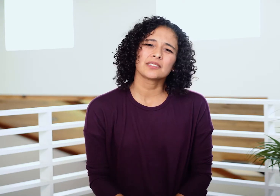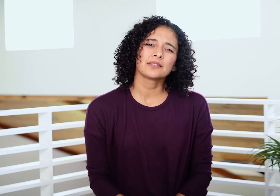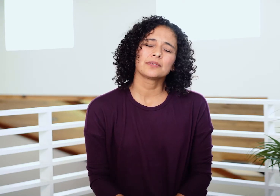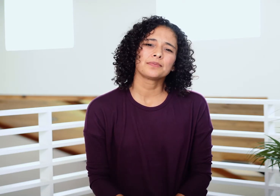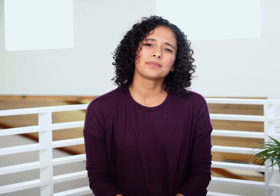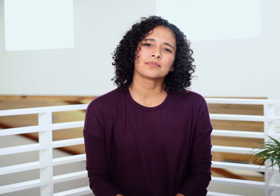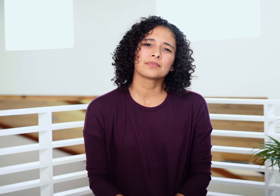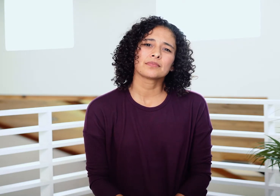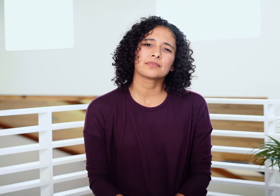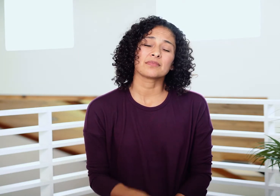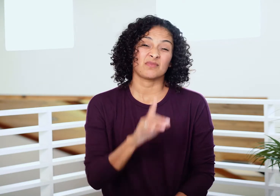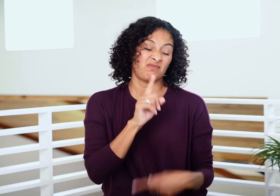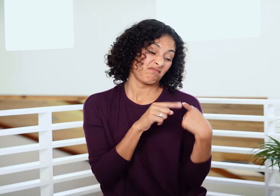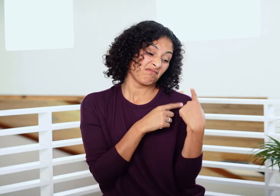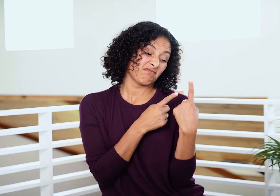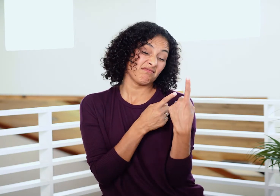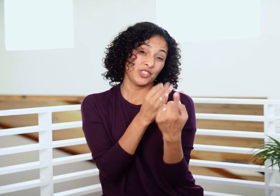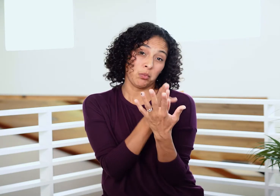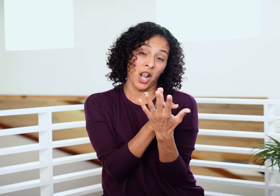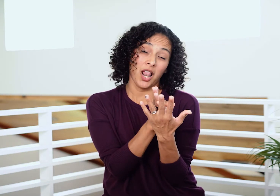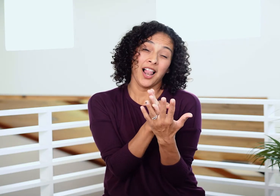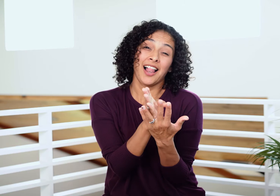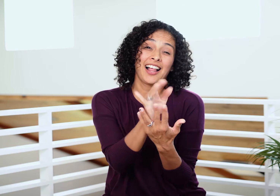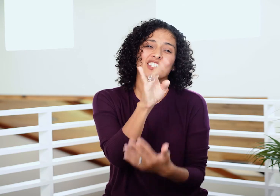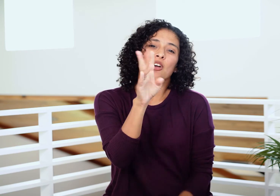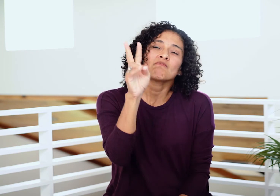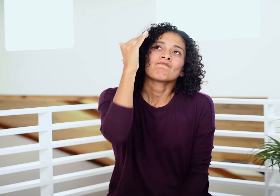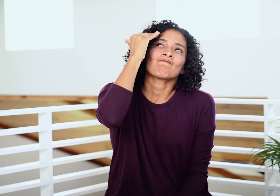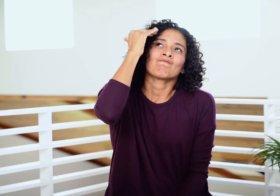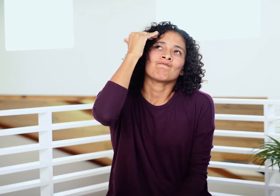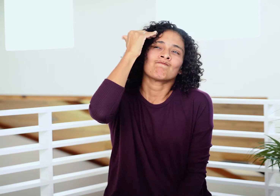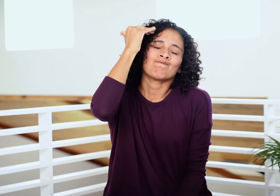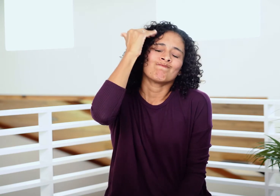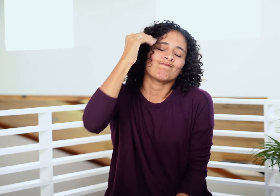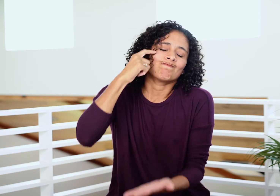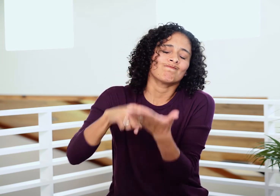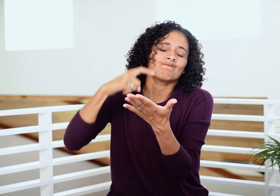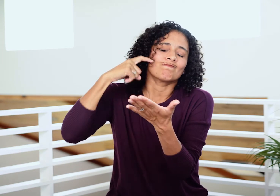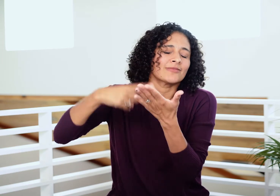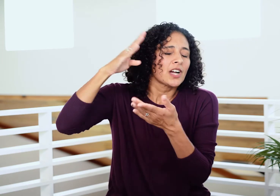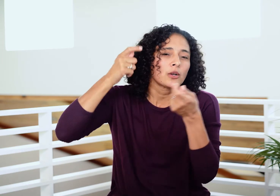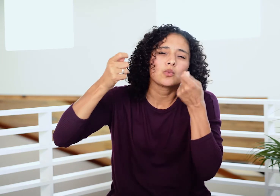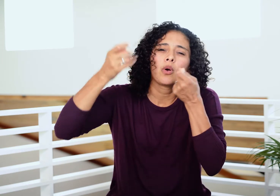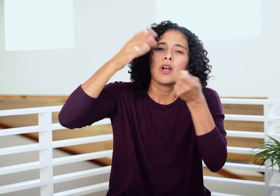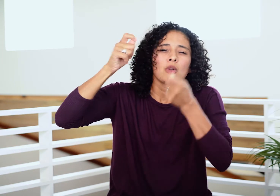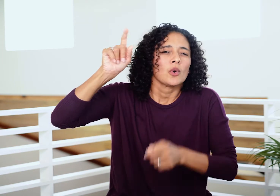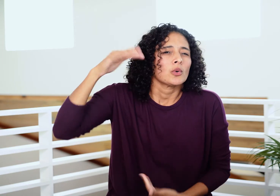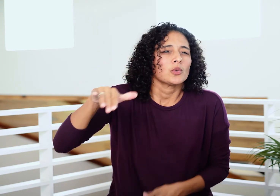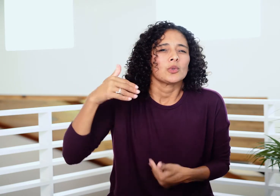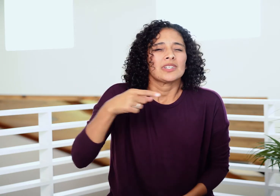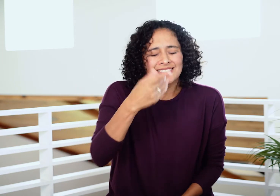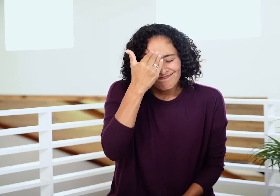Job has been acknowledging God’s hand in all this.